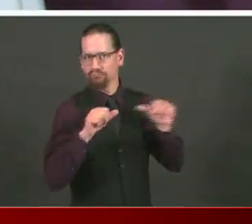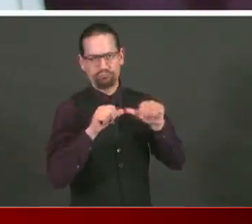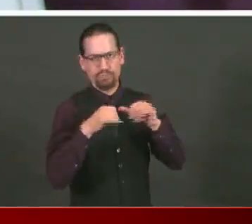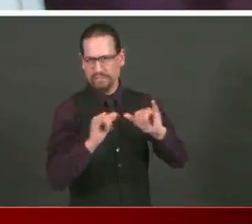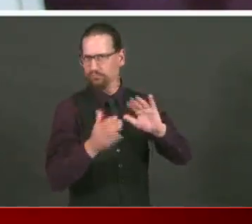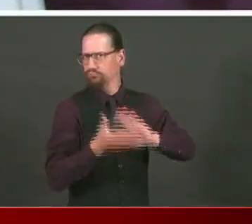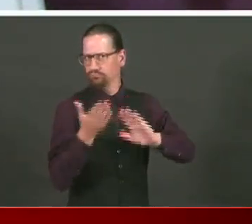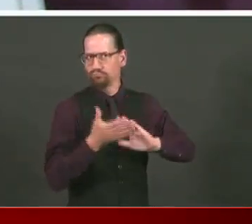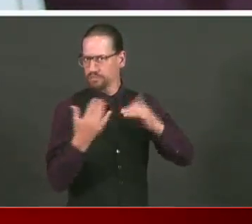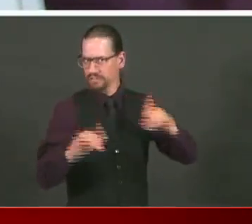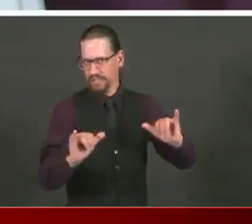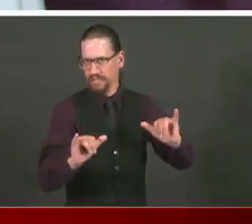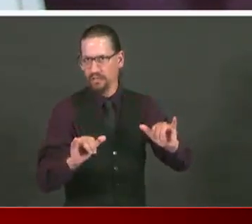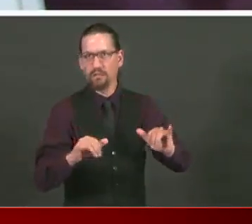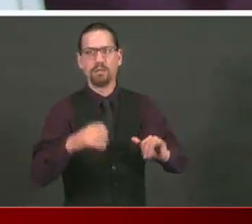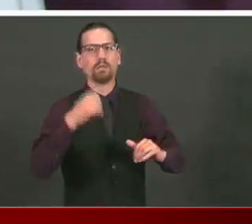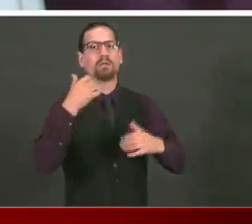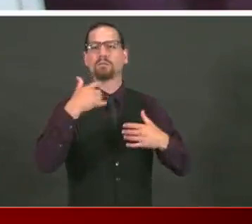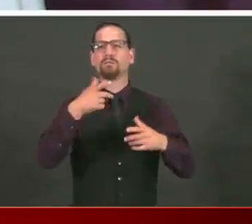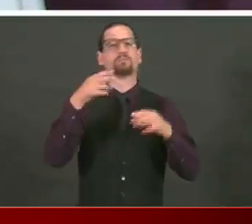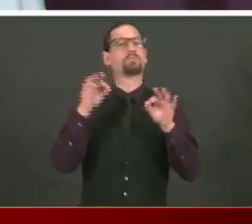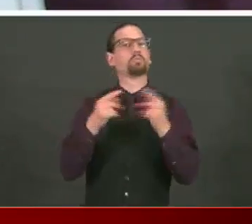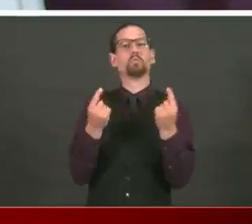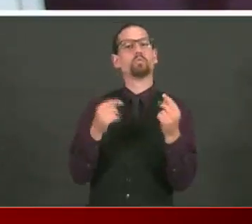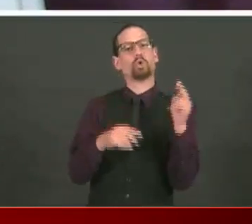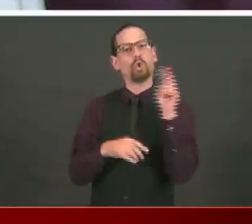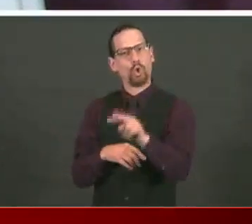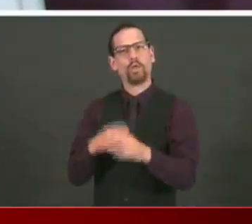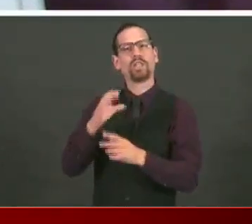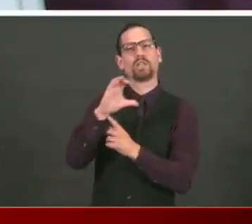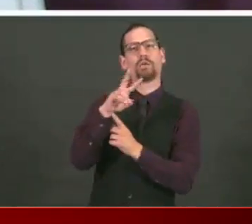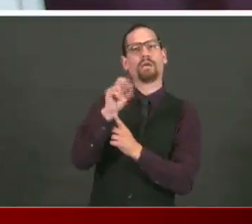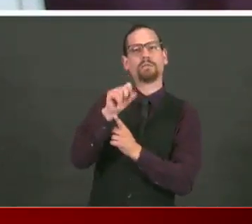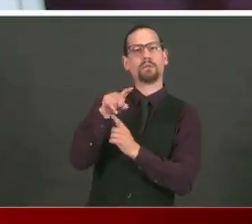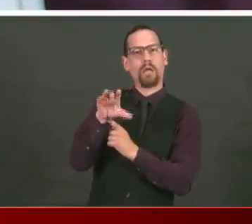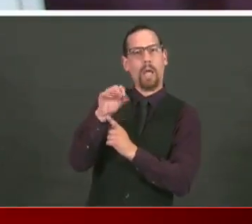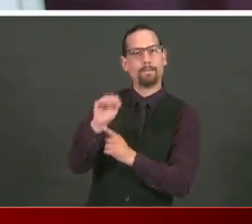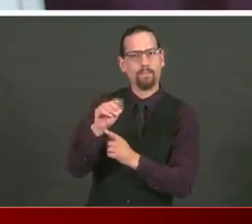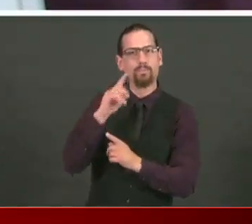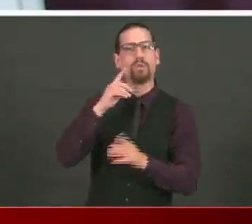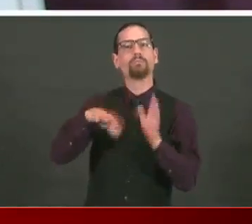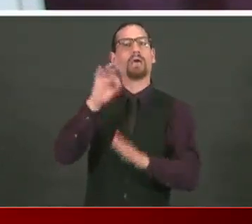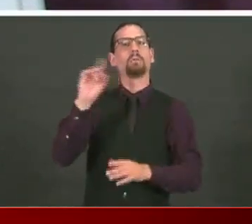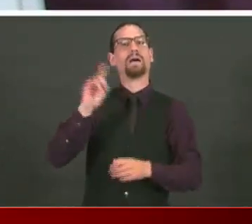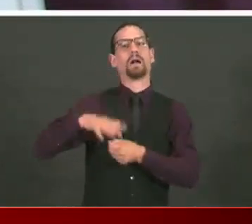YOU CAN GO TO CVS.COM AND FIGURE OUT WHERE THE CLOSEST TESTING SITE NEAR YOU IS.